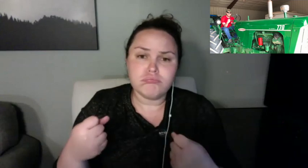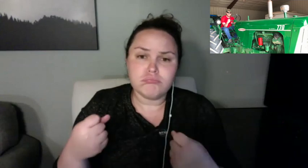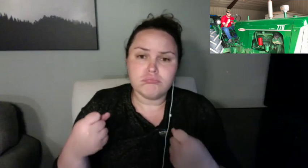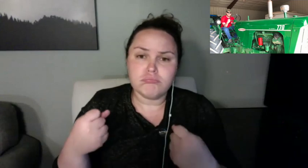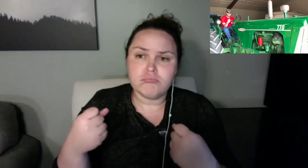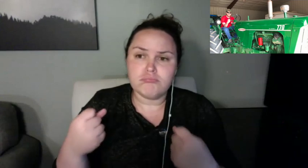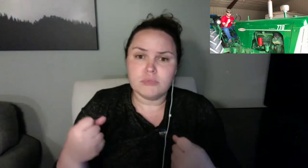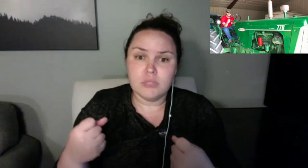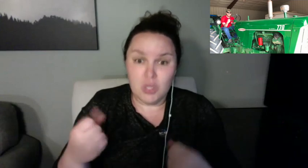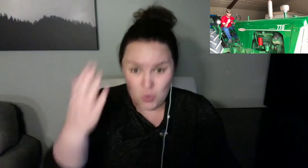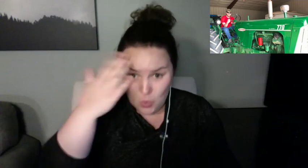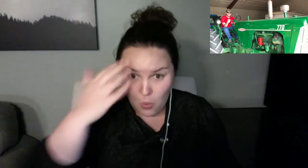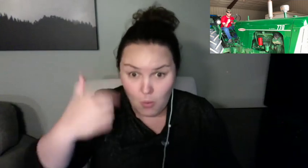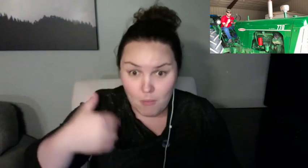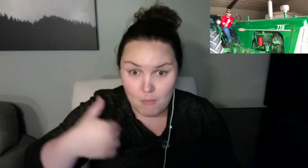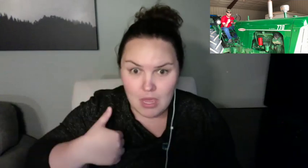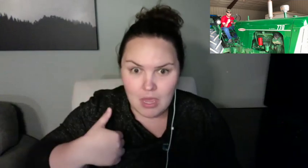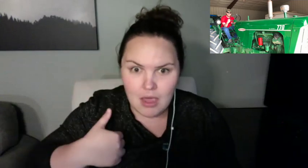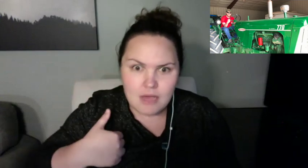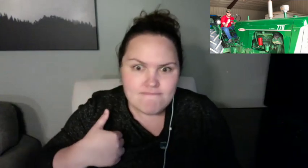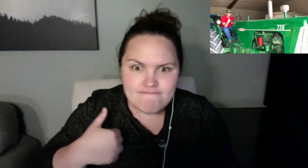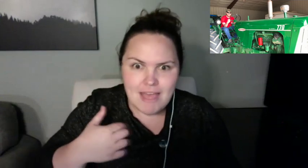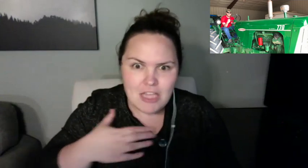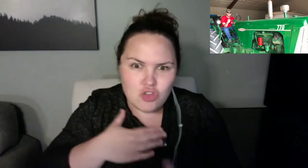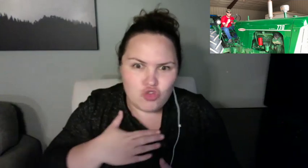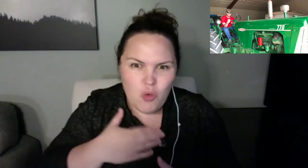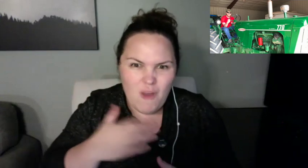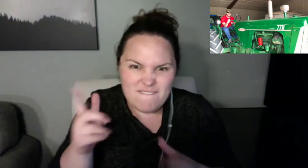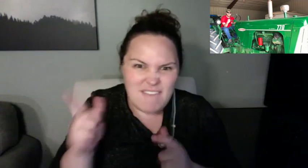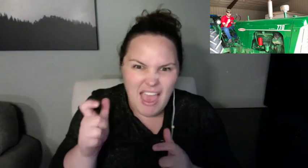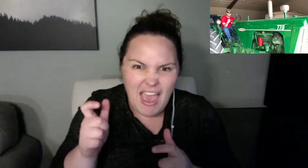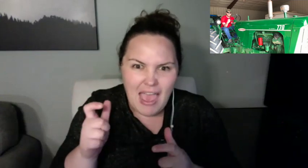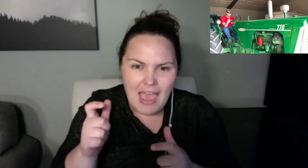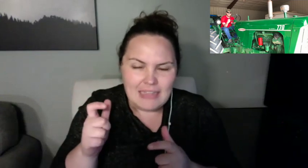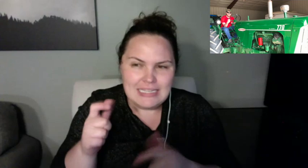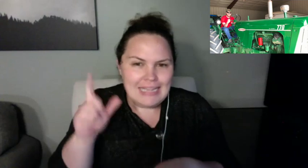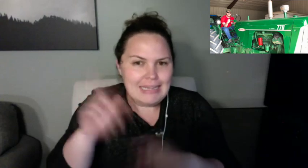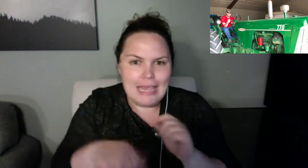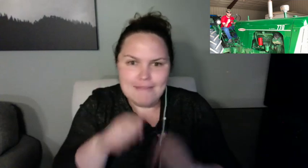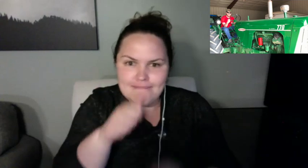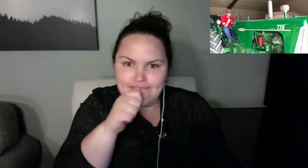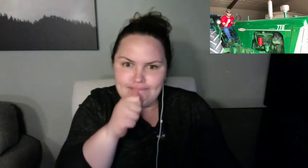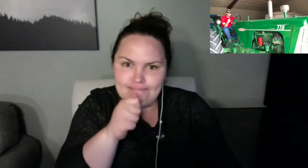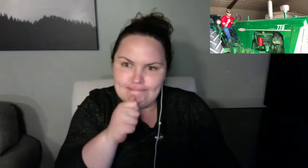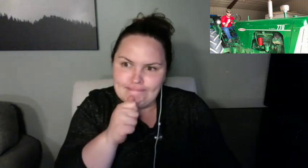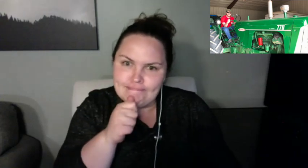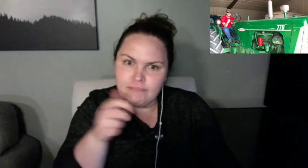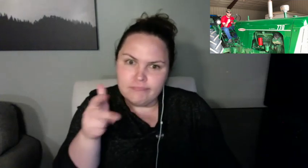you know that I love to go fast. And so but I wanted I always wanted to